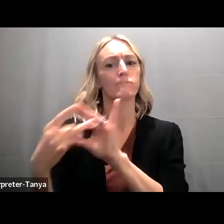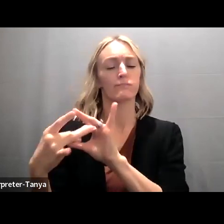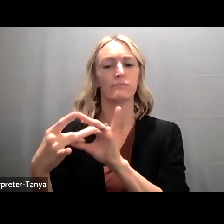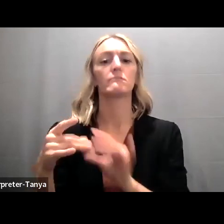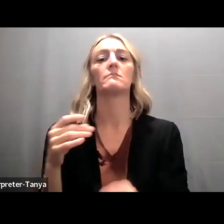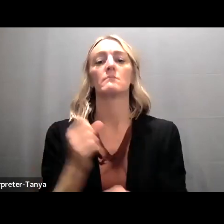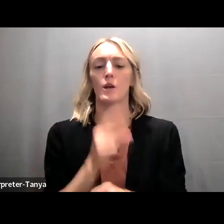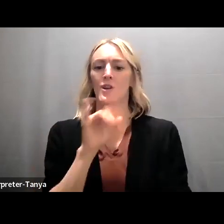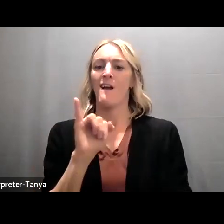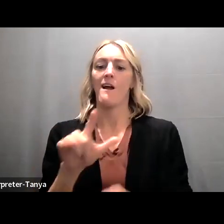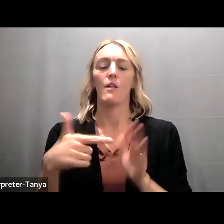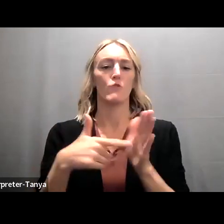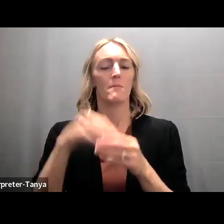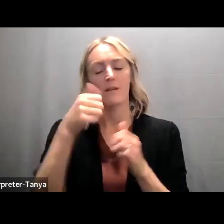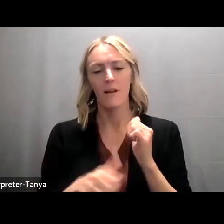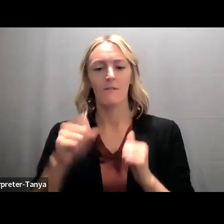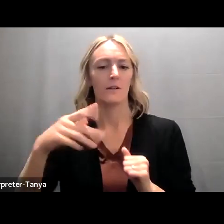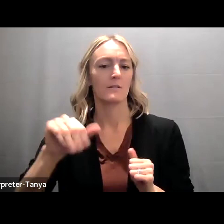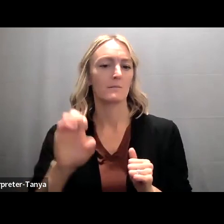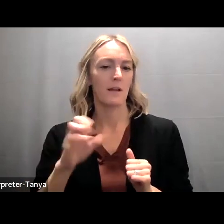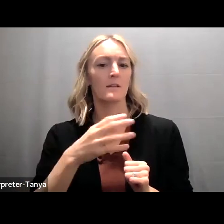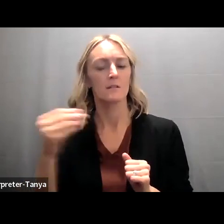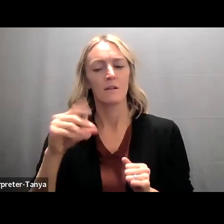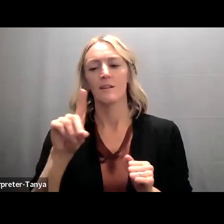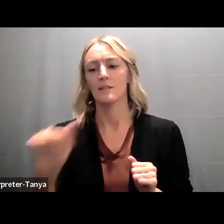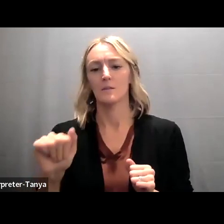space involving disability as it applies to HCBS?